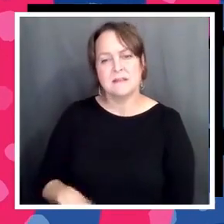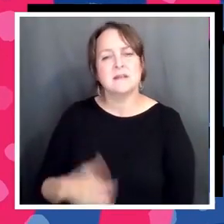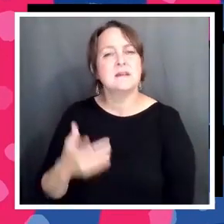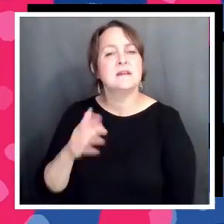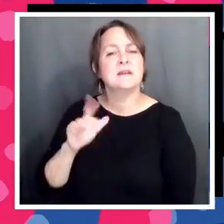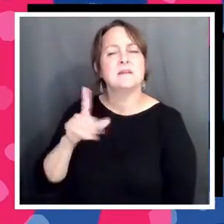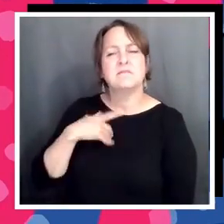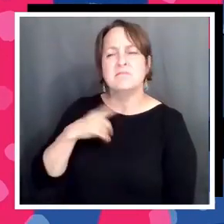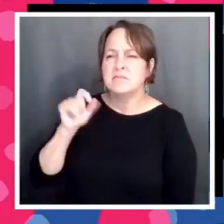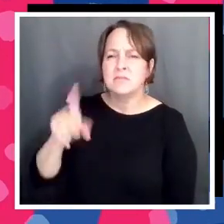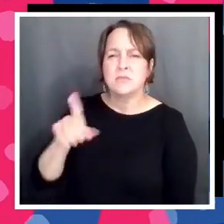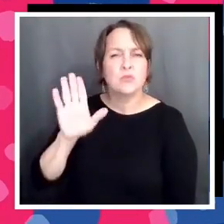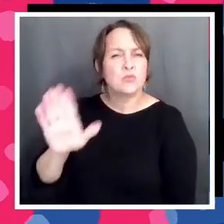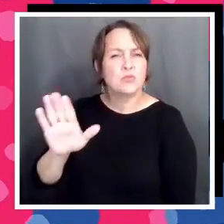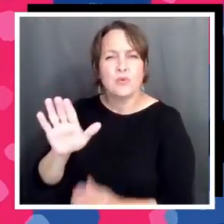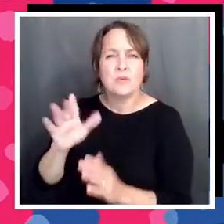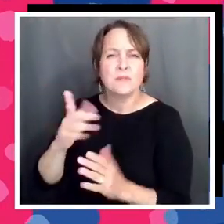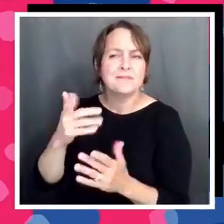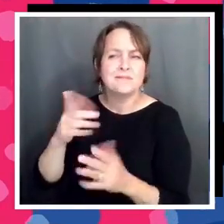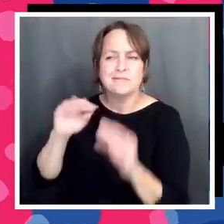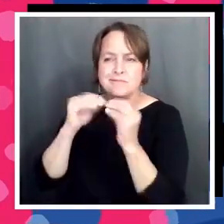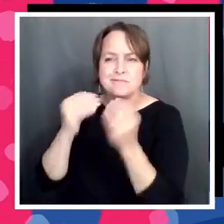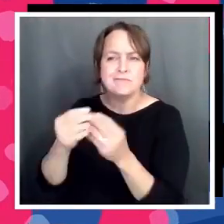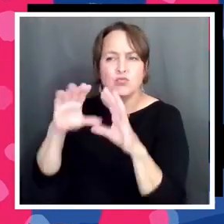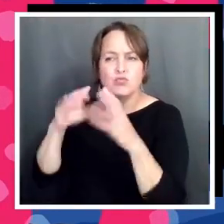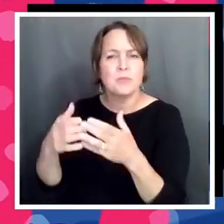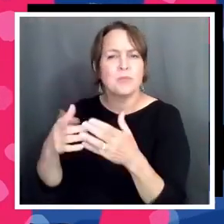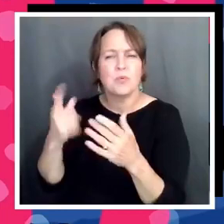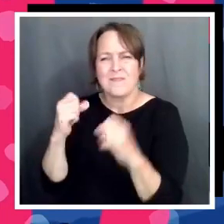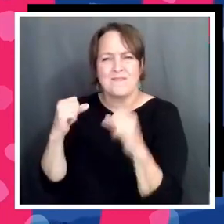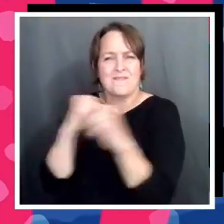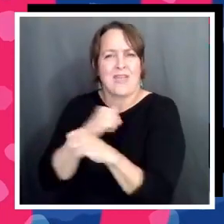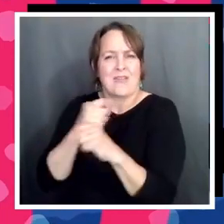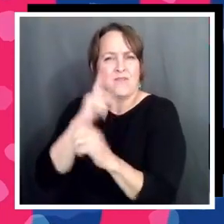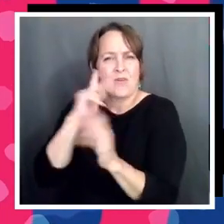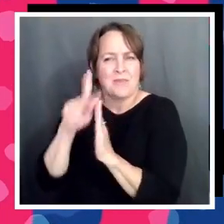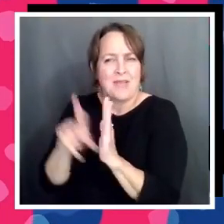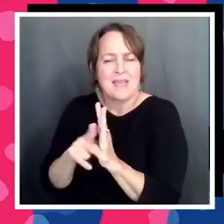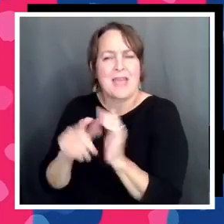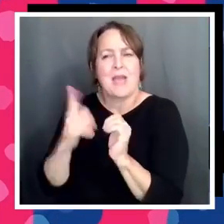AND I AM EXCITED TO BE HERE. THANK YOU.